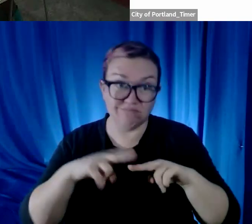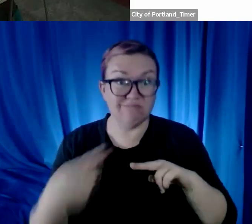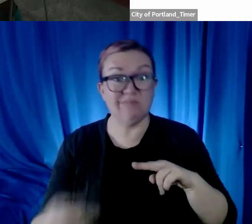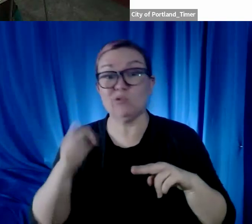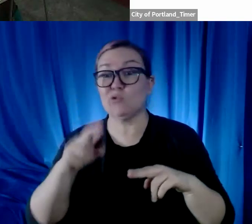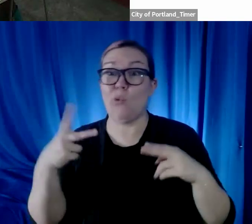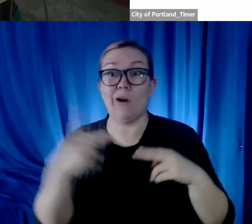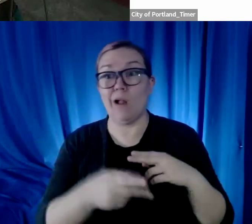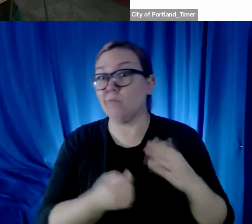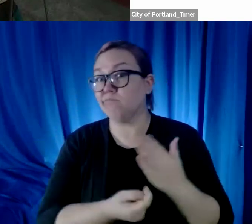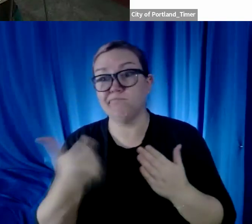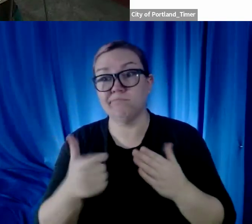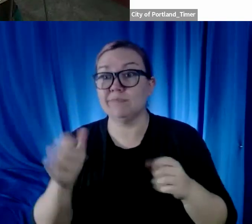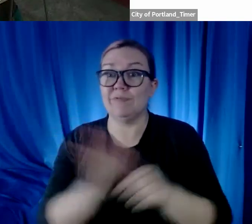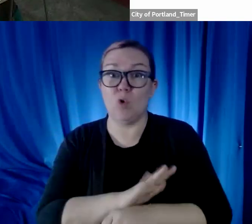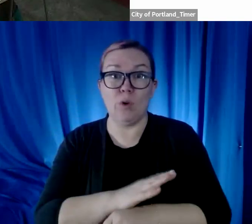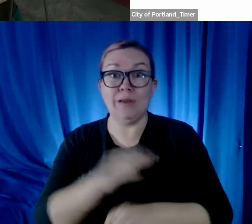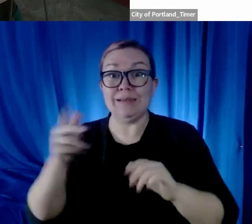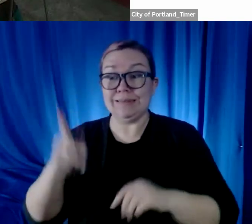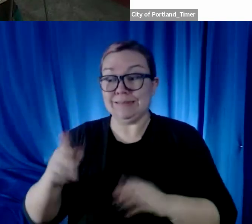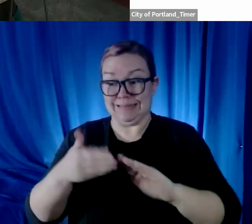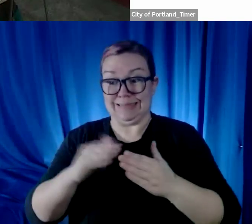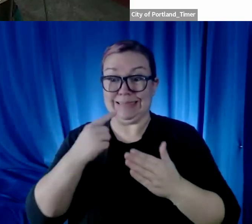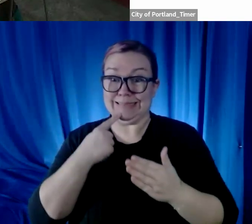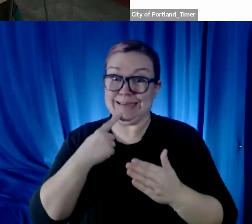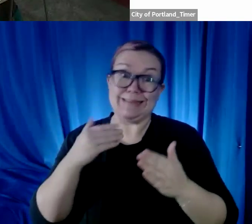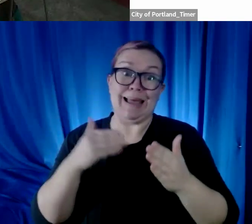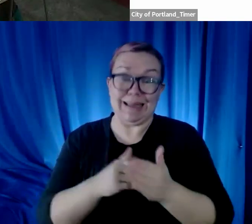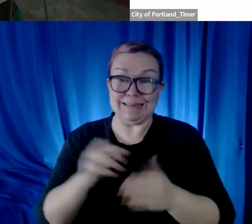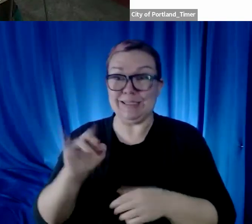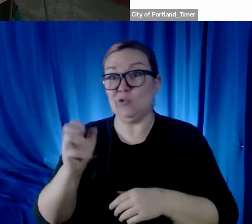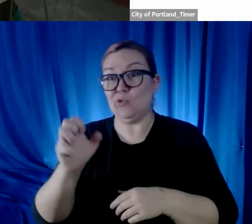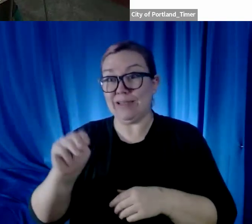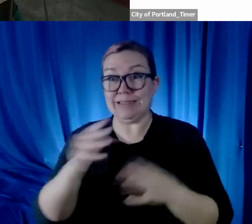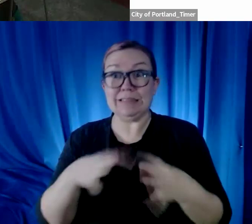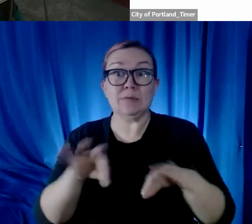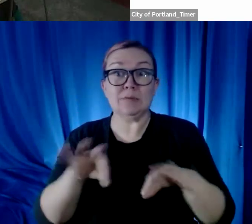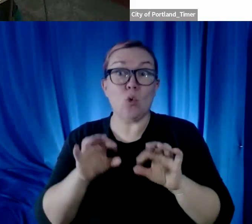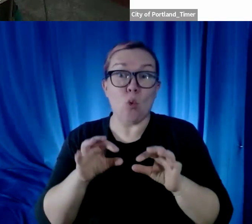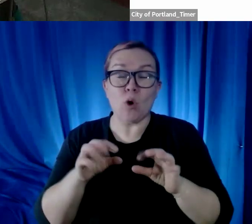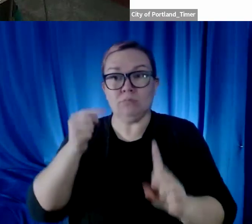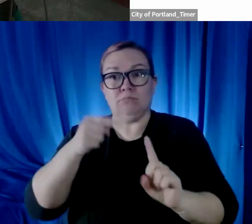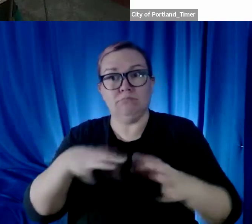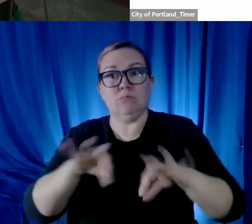For city that stays anti-racism and equity as its first core values, this is an abandonment of these values.